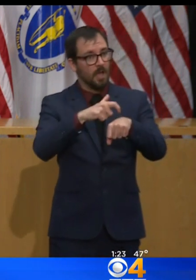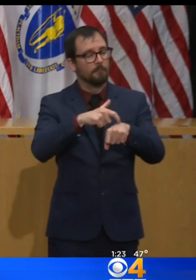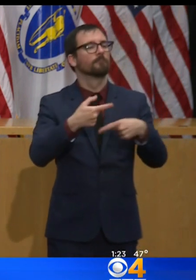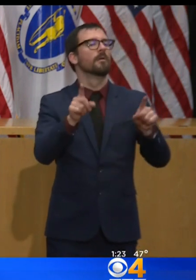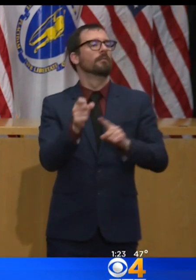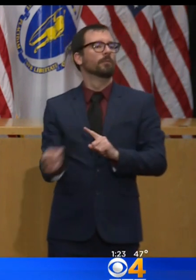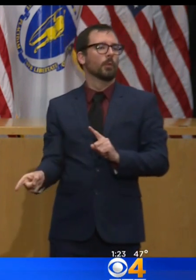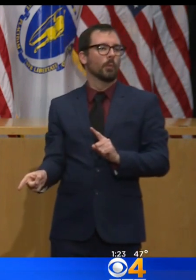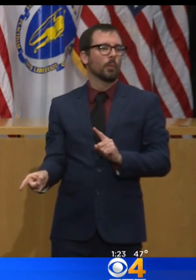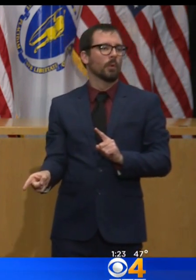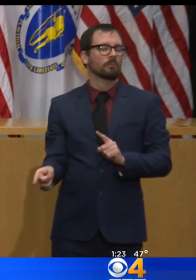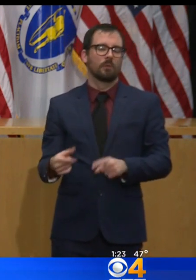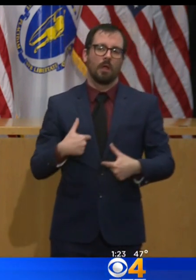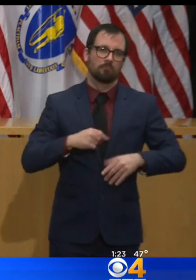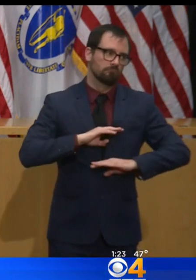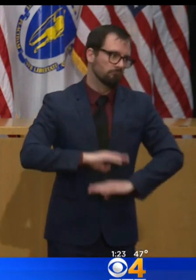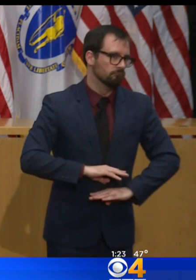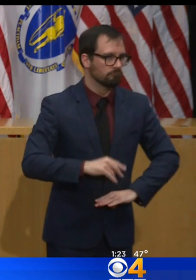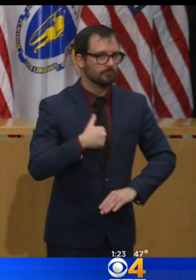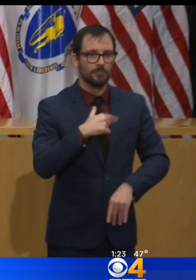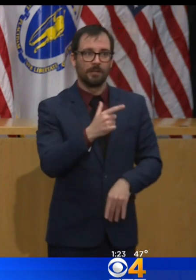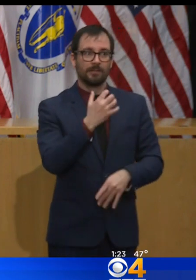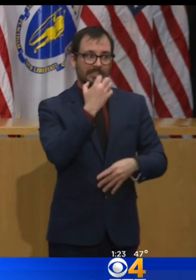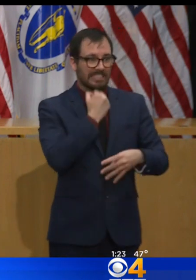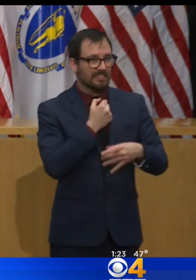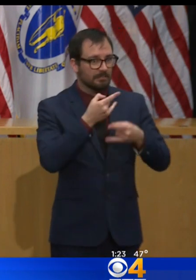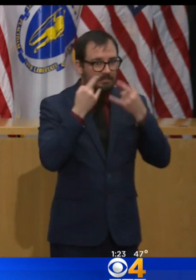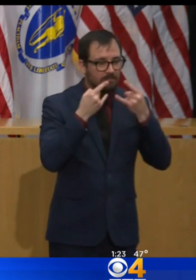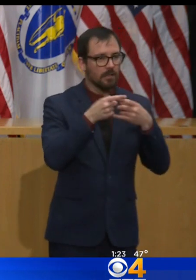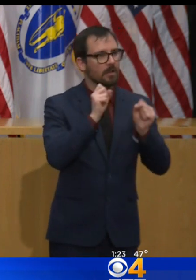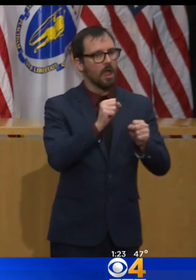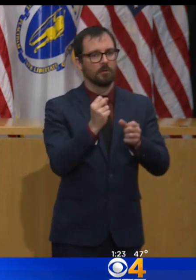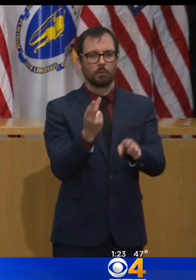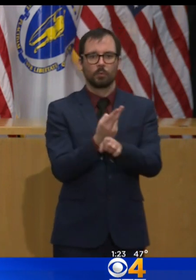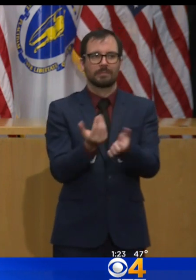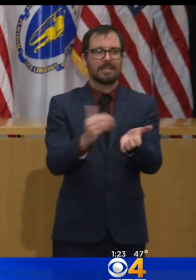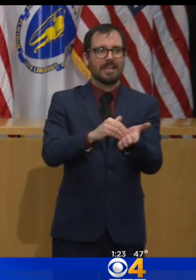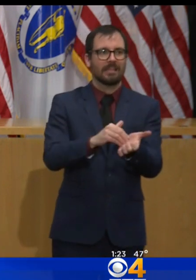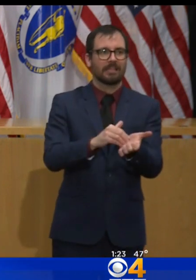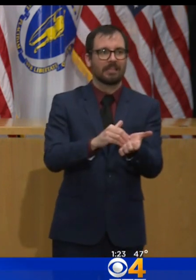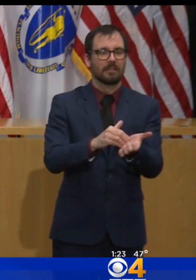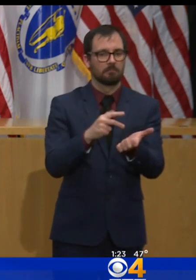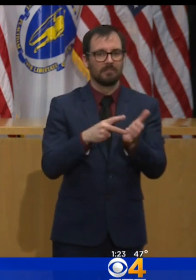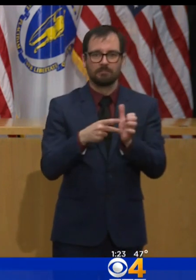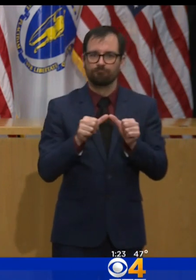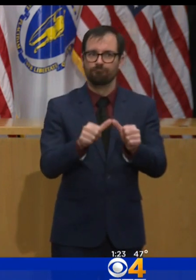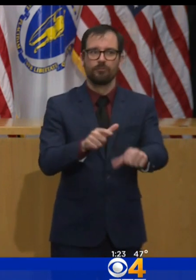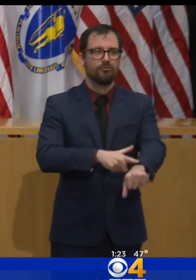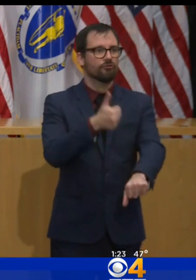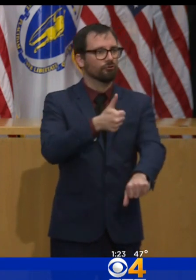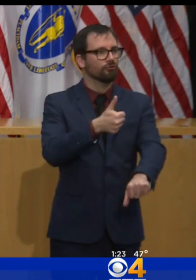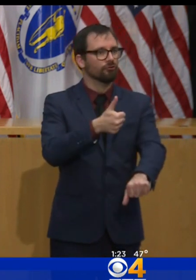WILL ALLOW HOSPITAL TEAMS TO CONCENTRATE ON OTHER PRIORITIES.